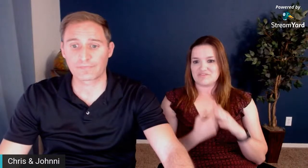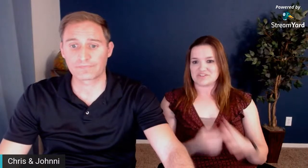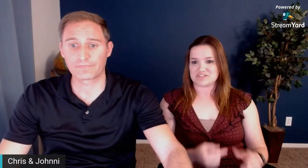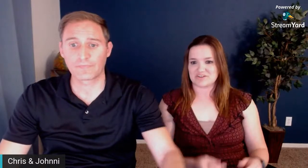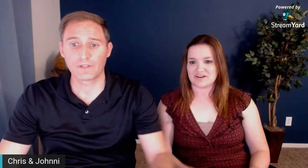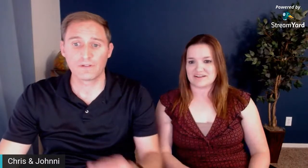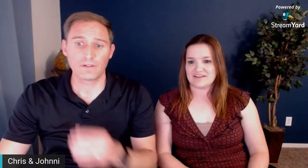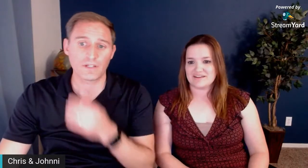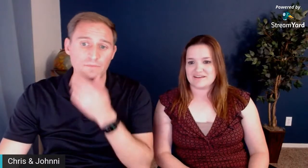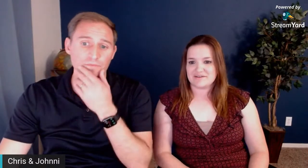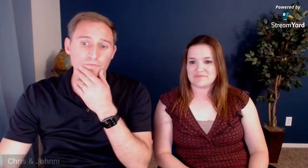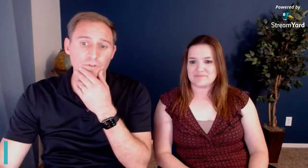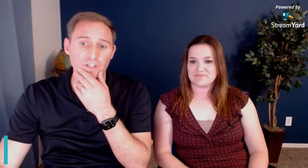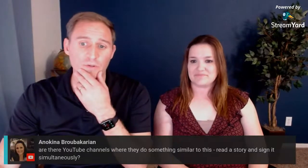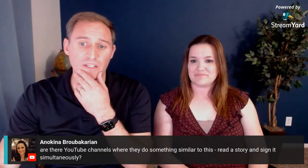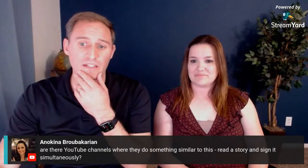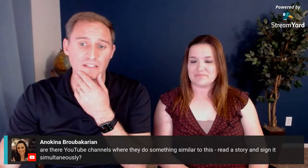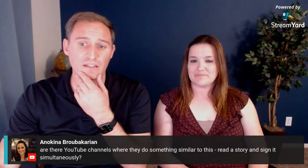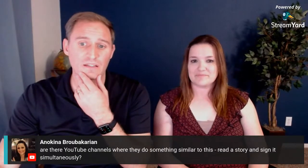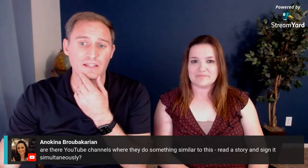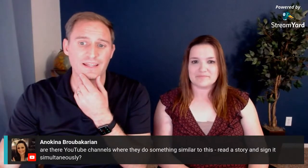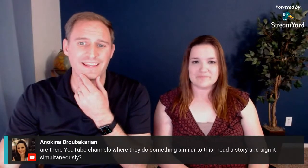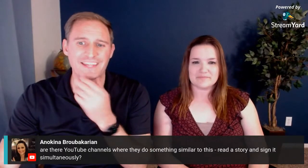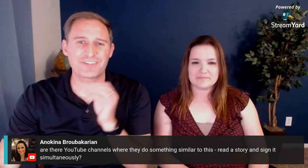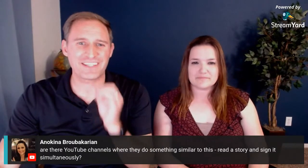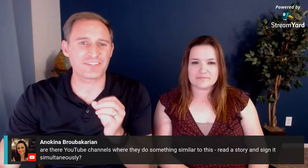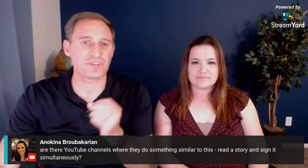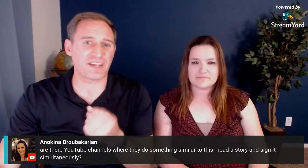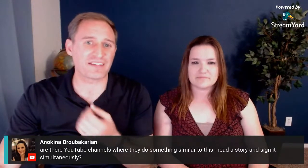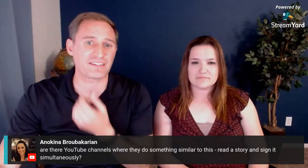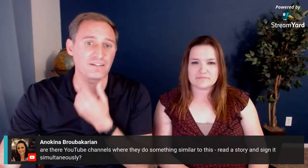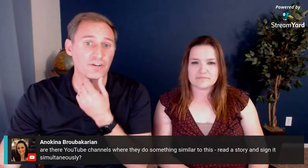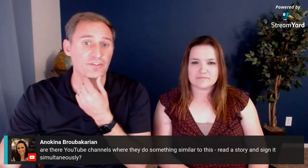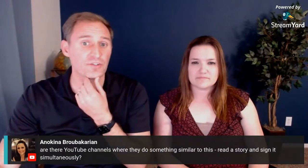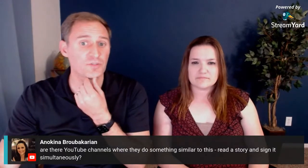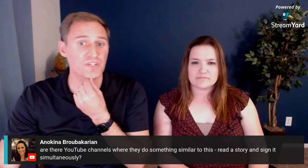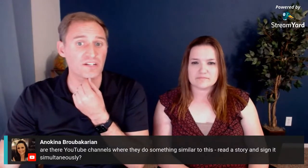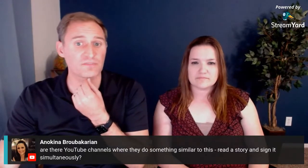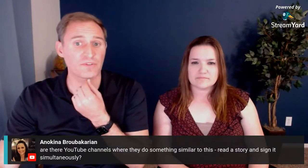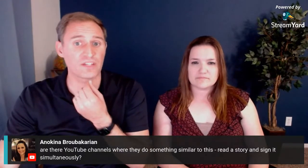officially started um really quick i and aquino was asking are there youtube channels where they